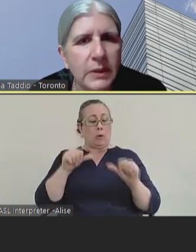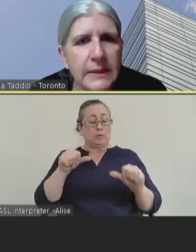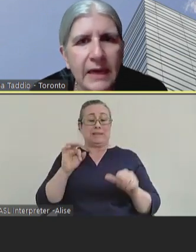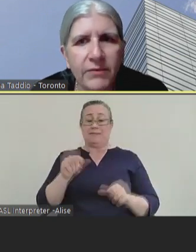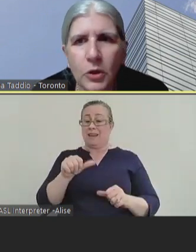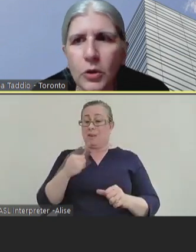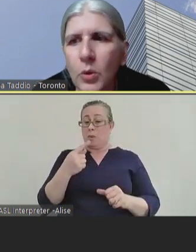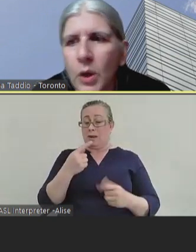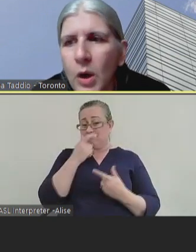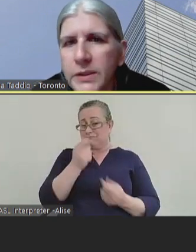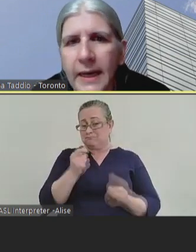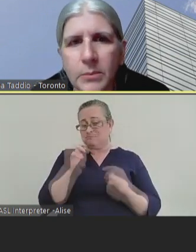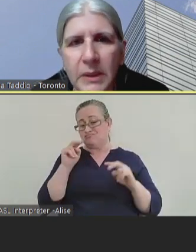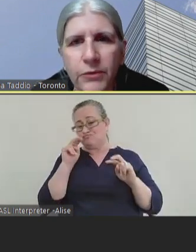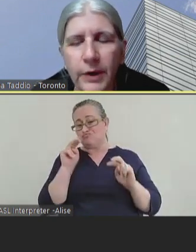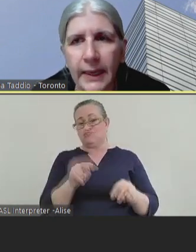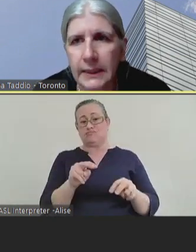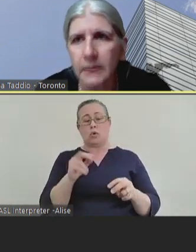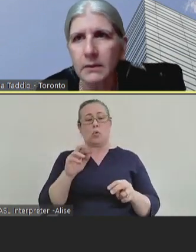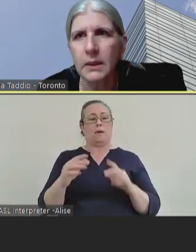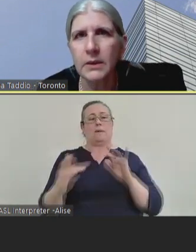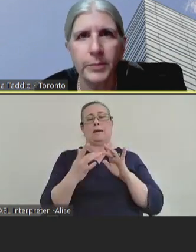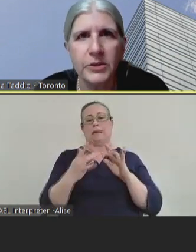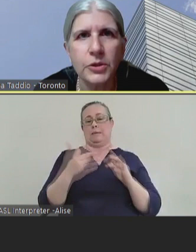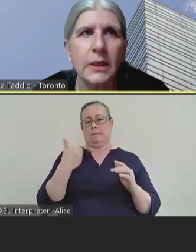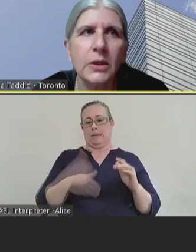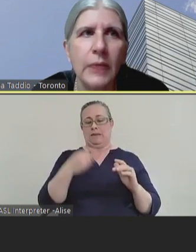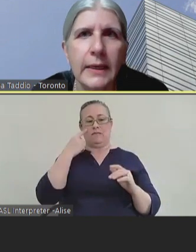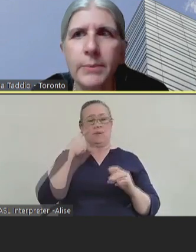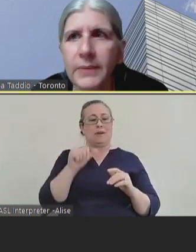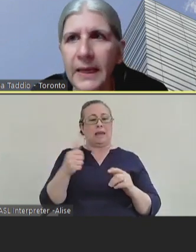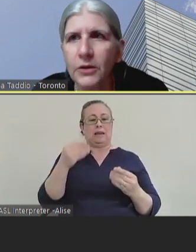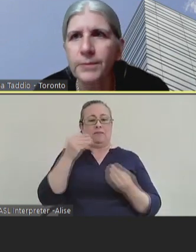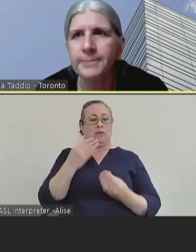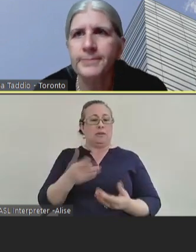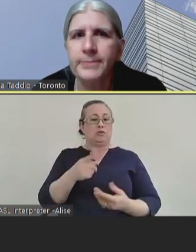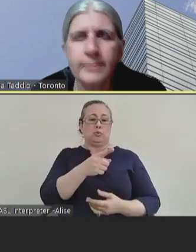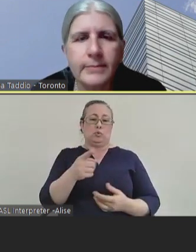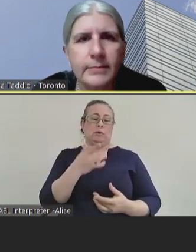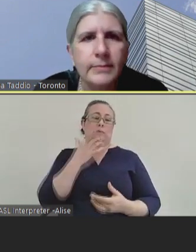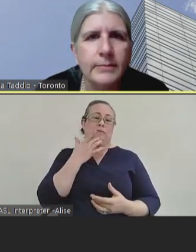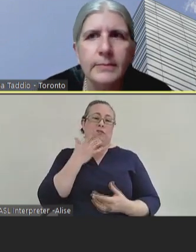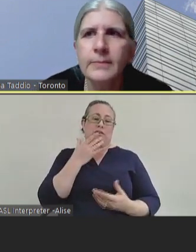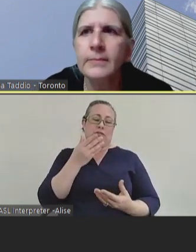please have a look or contact me for any information that you like. Thank you.